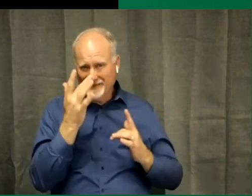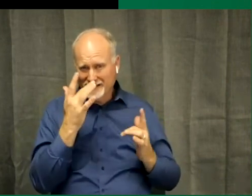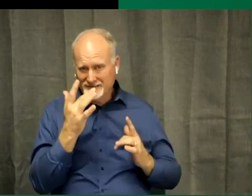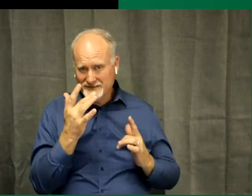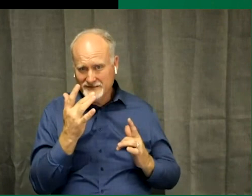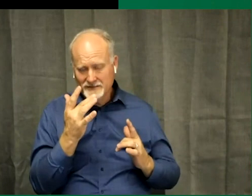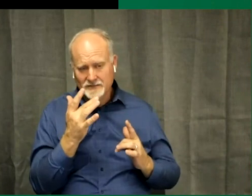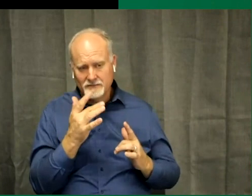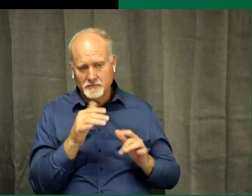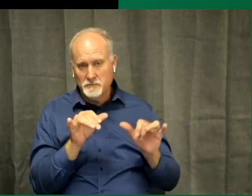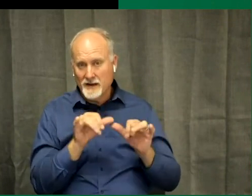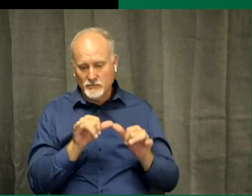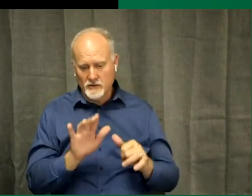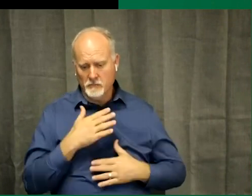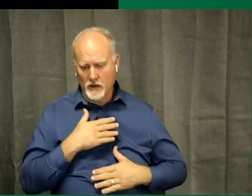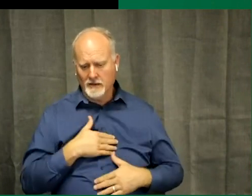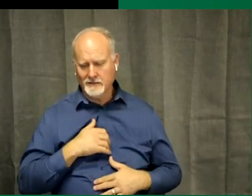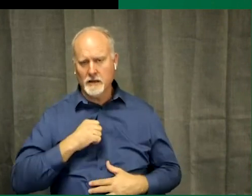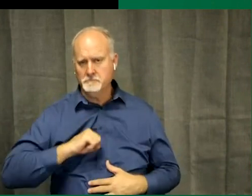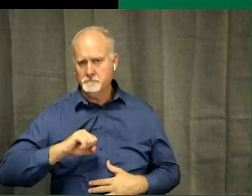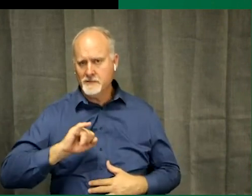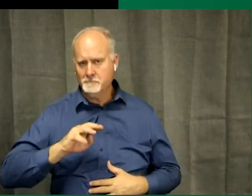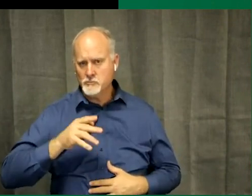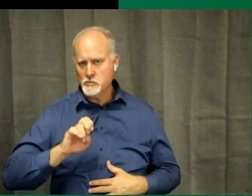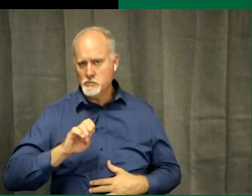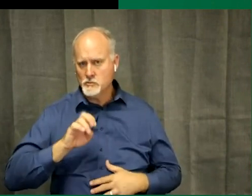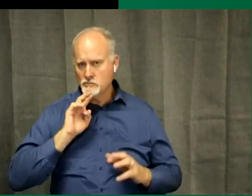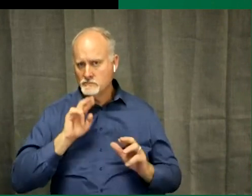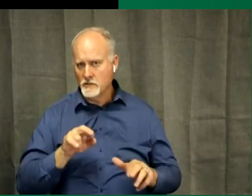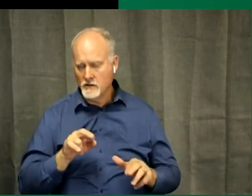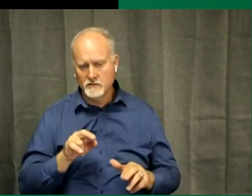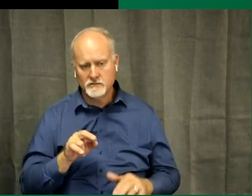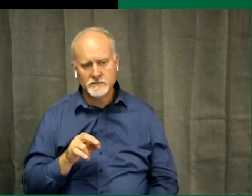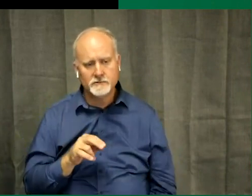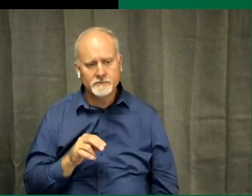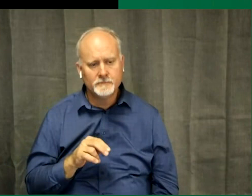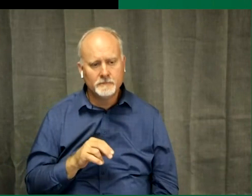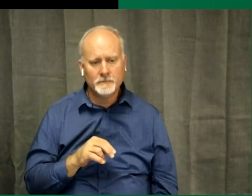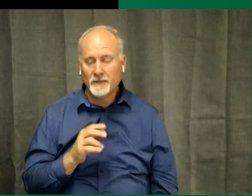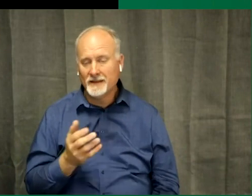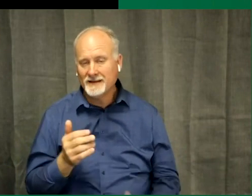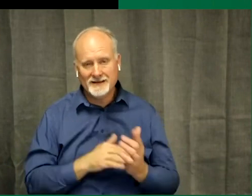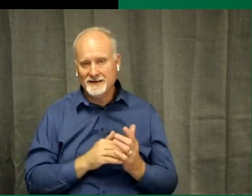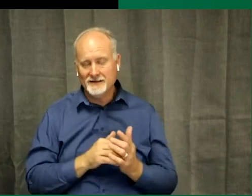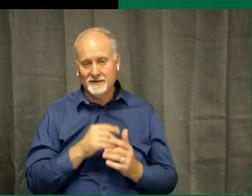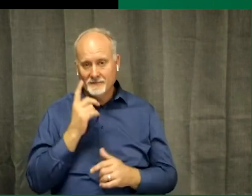the body's immune response or antibodies to infection uh it's again for those who have